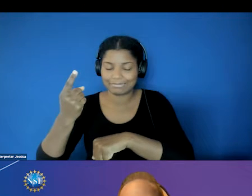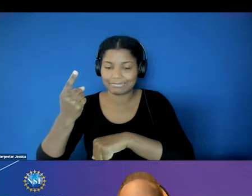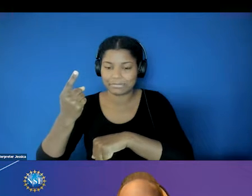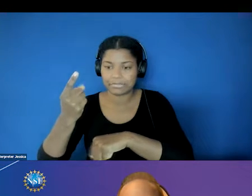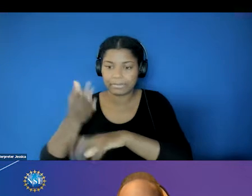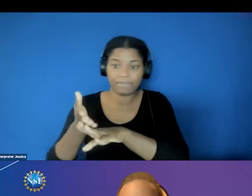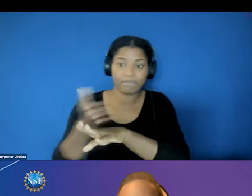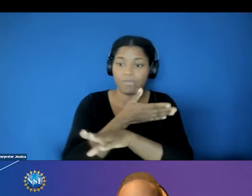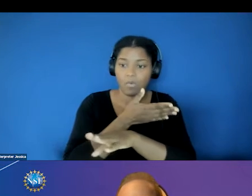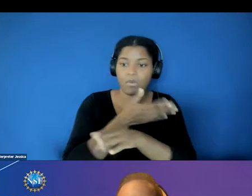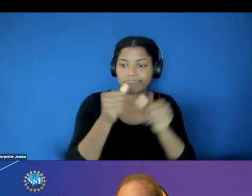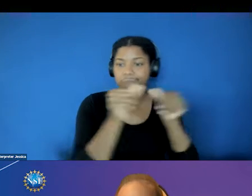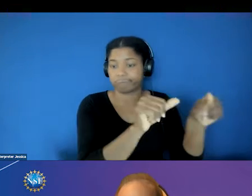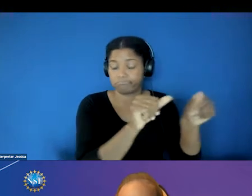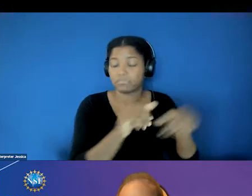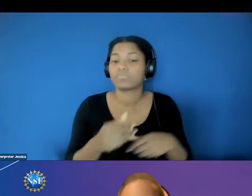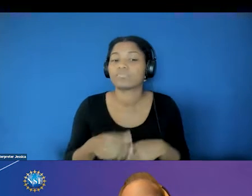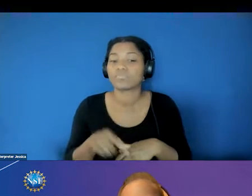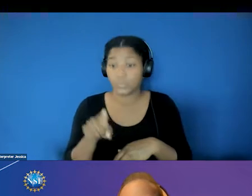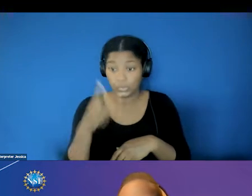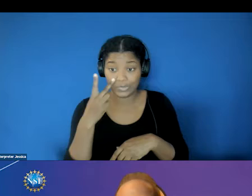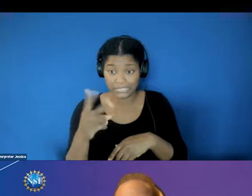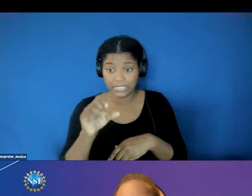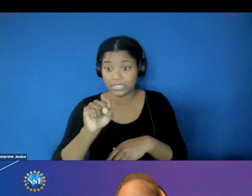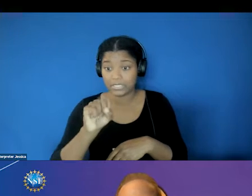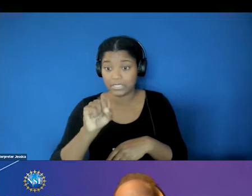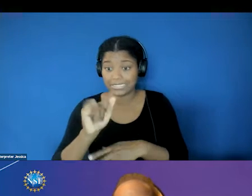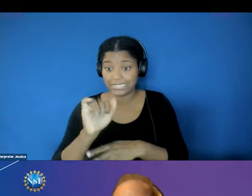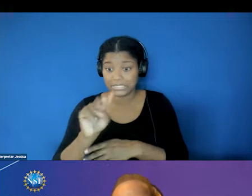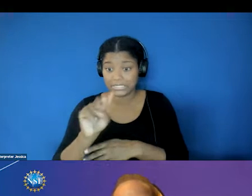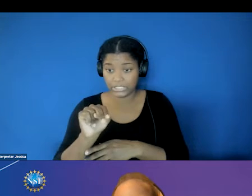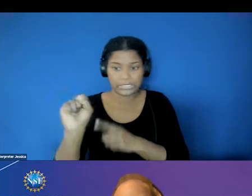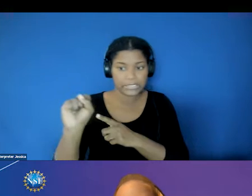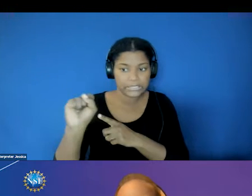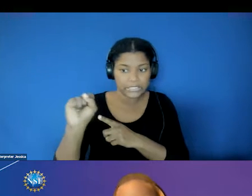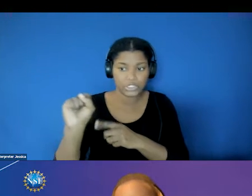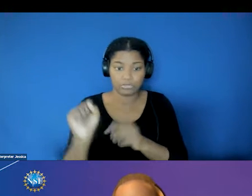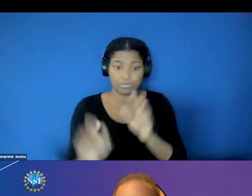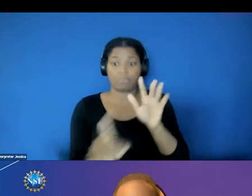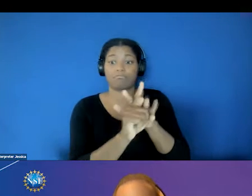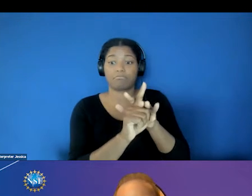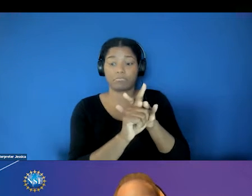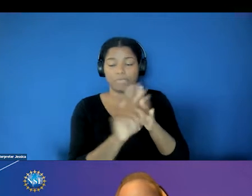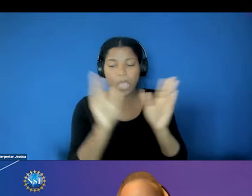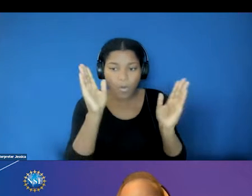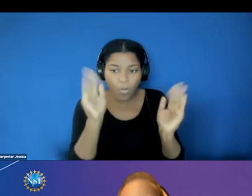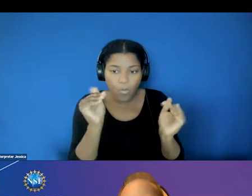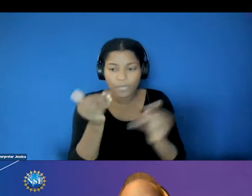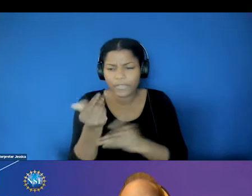So, as soon as the solicitation comes out, and we're hoping that will be in the next, several weeks, at the latest,